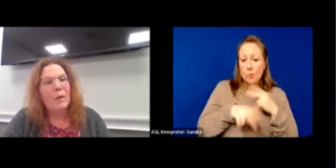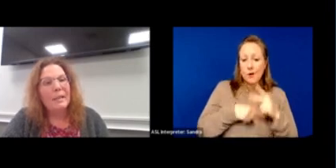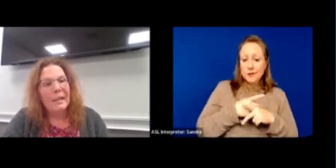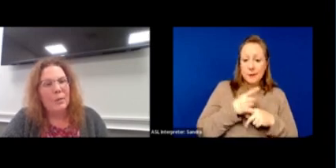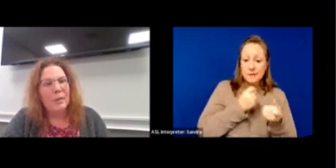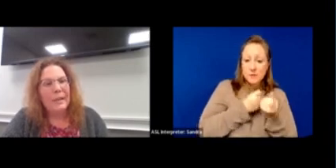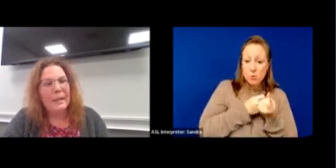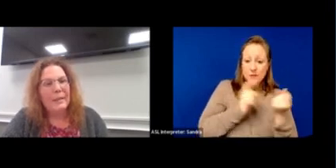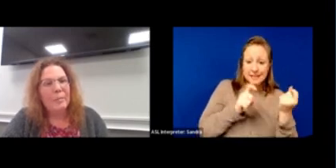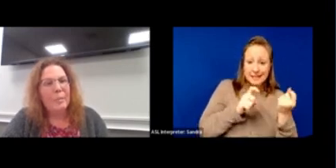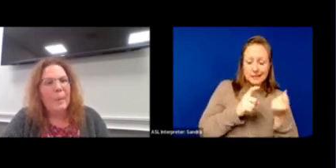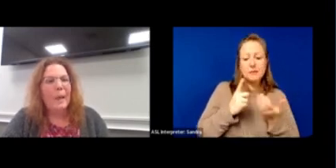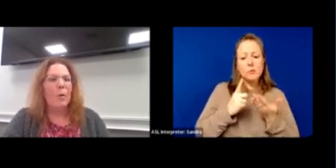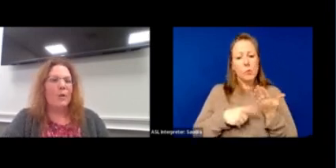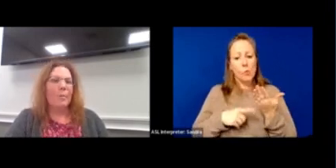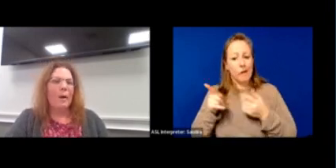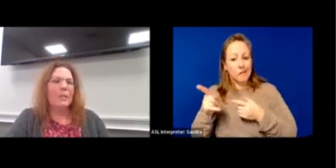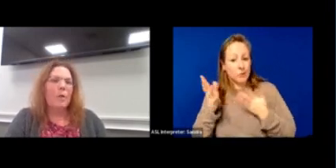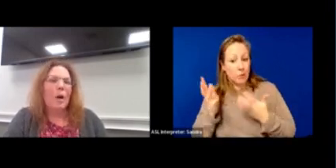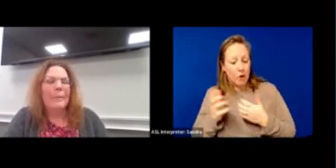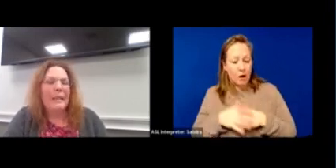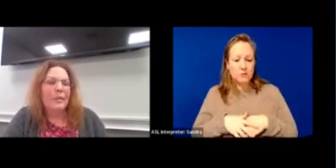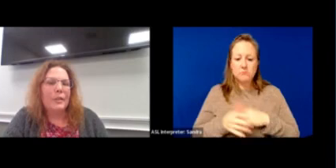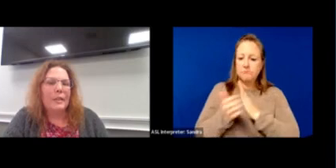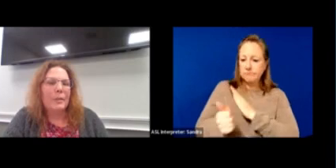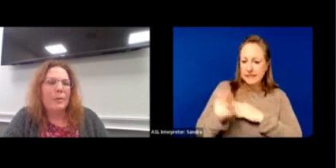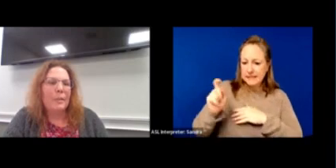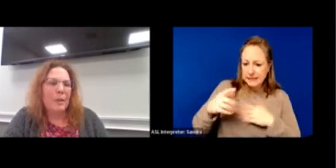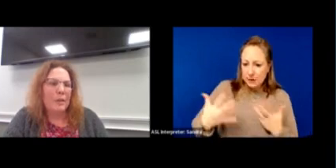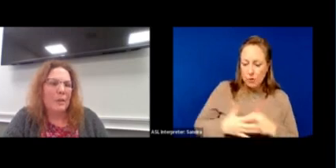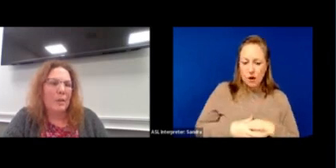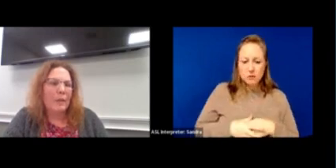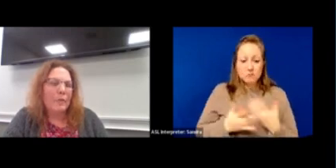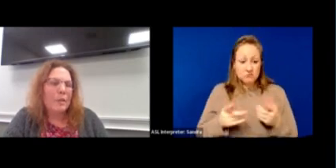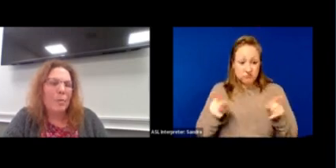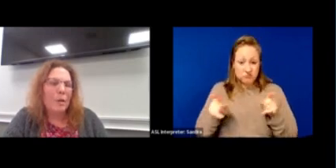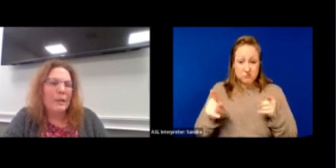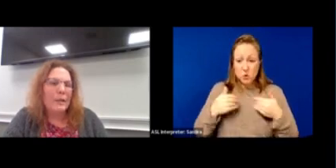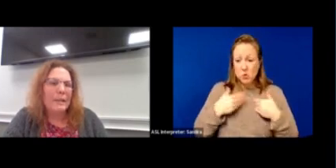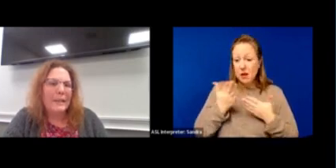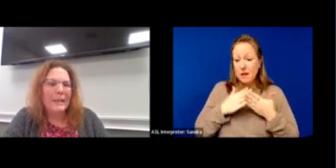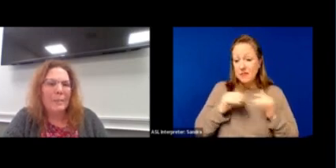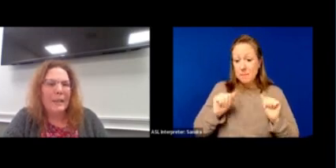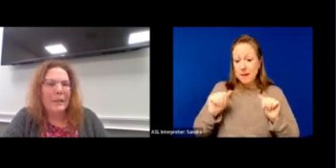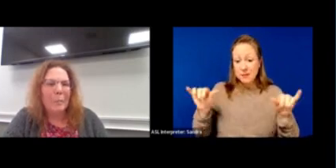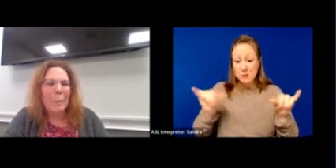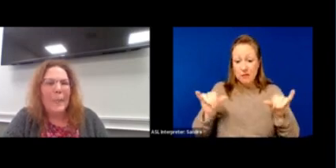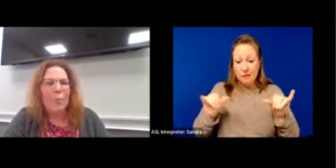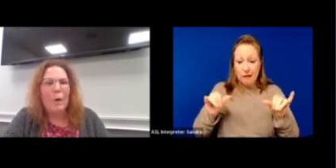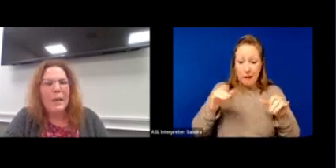What skills are needed? What are the possible common interest between the person looking for support and the DSP? And what